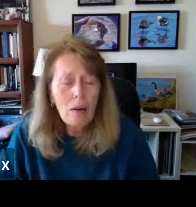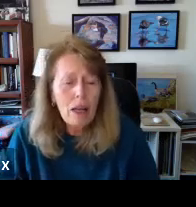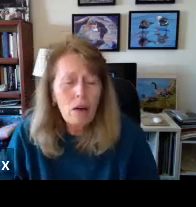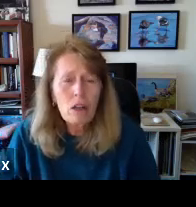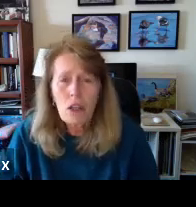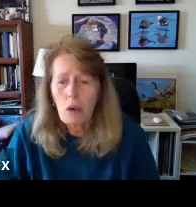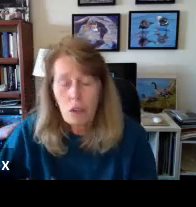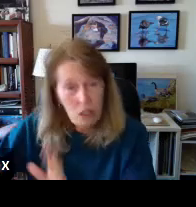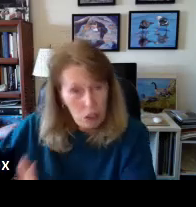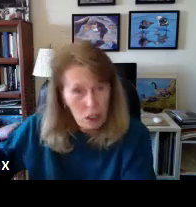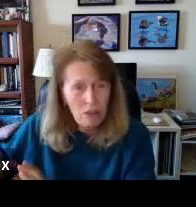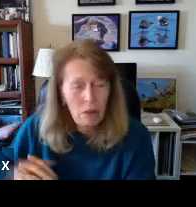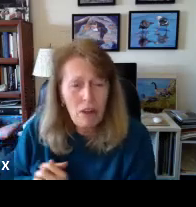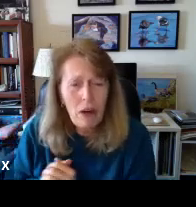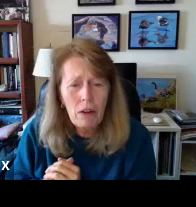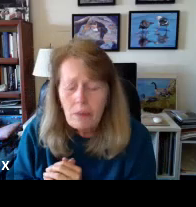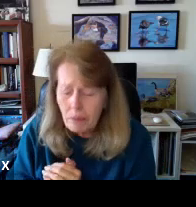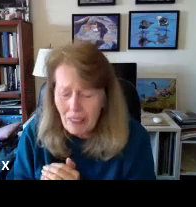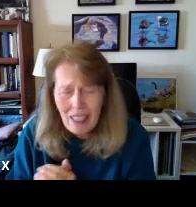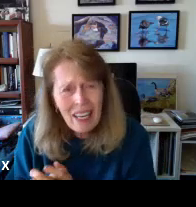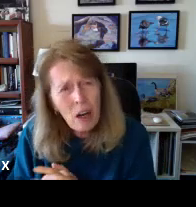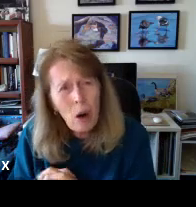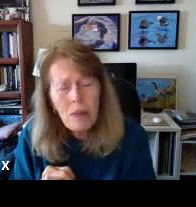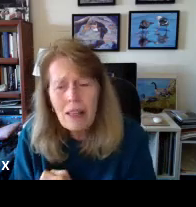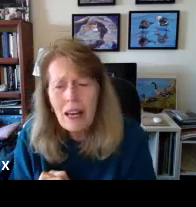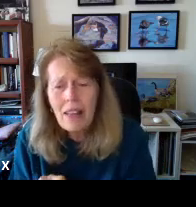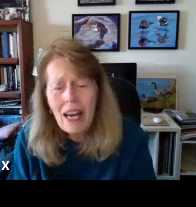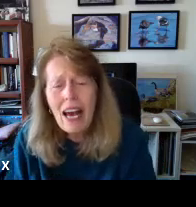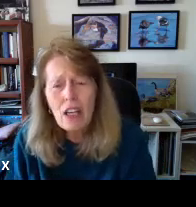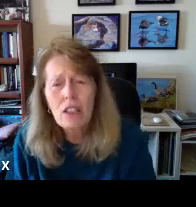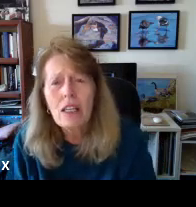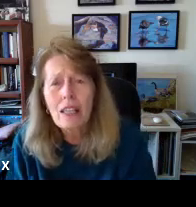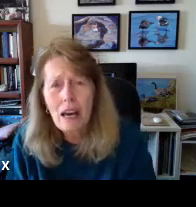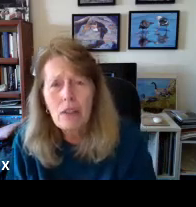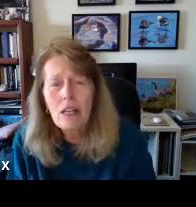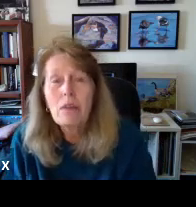cable, and also just distance from the router. And I hope, and and that actually allows them